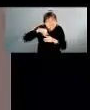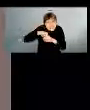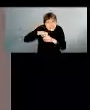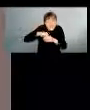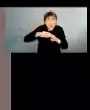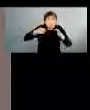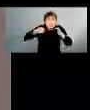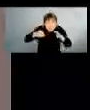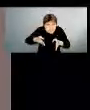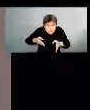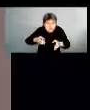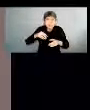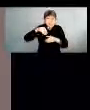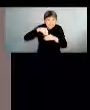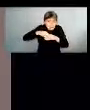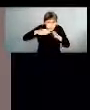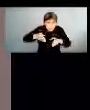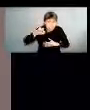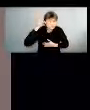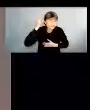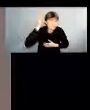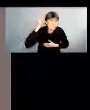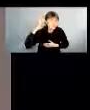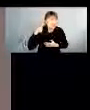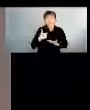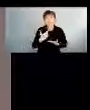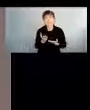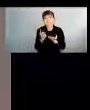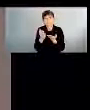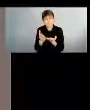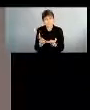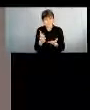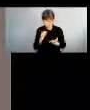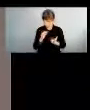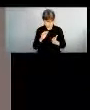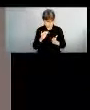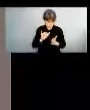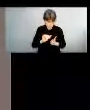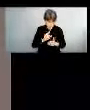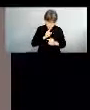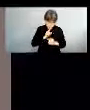we strongly recommend that you consider how feasible this truly is, and if your project